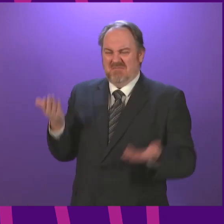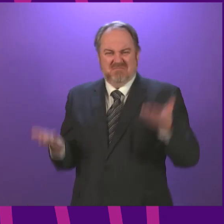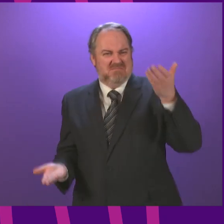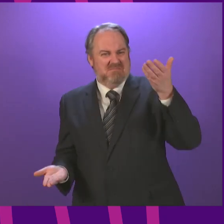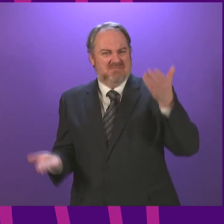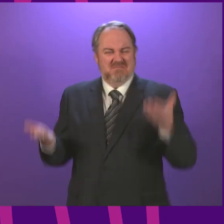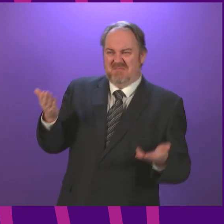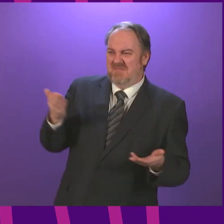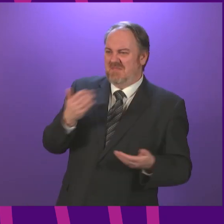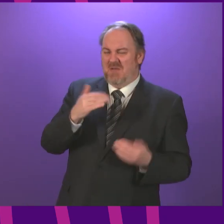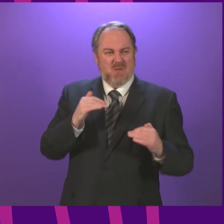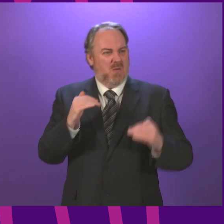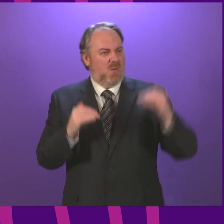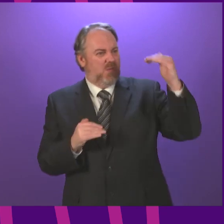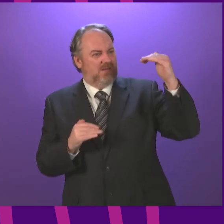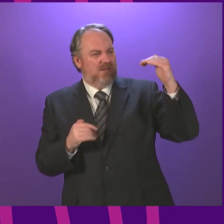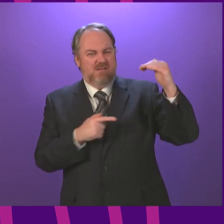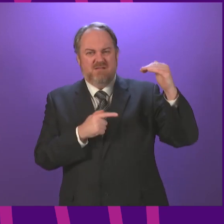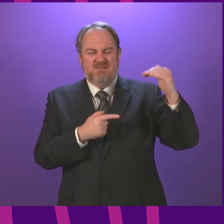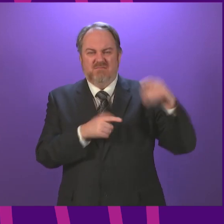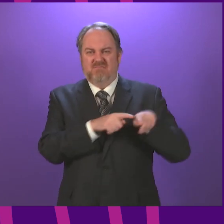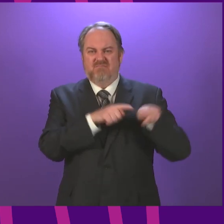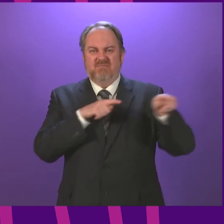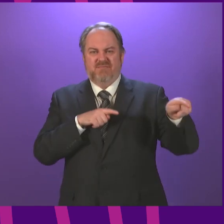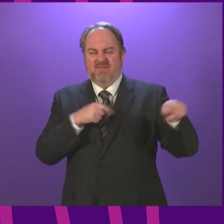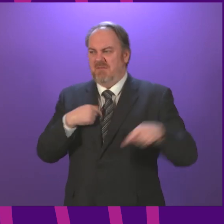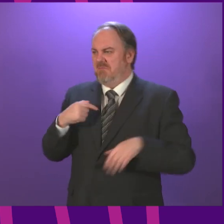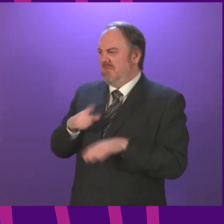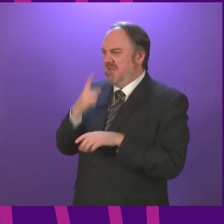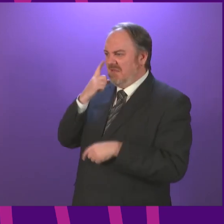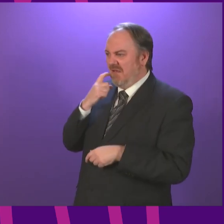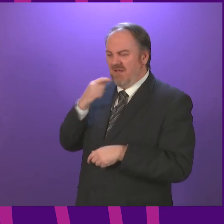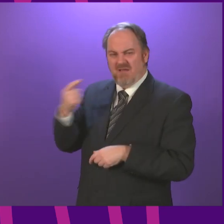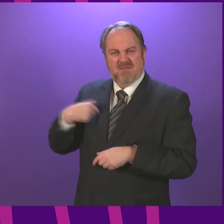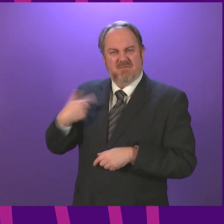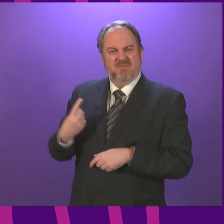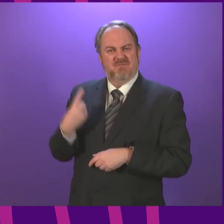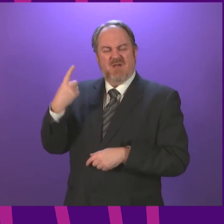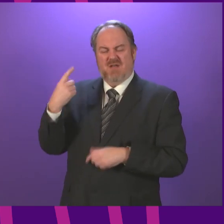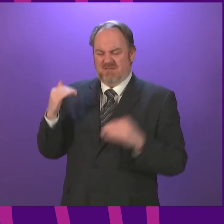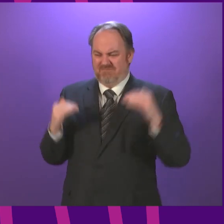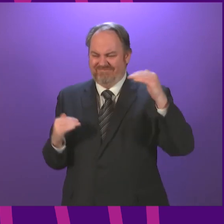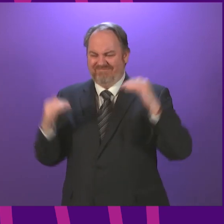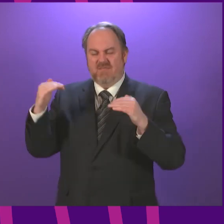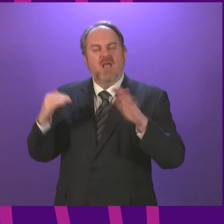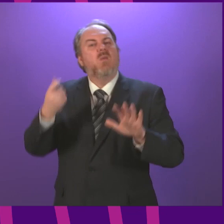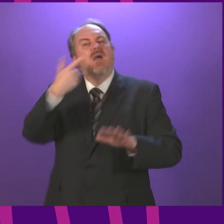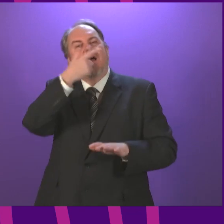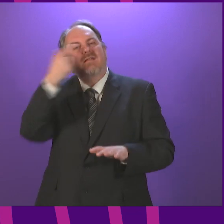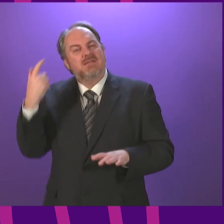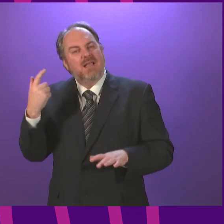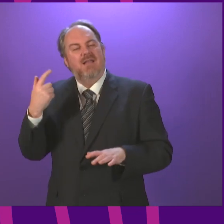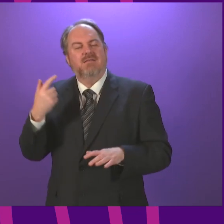being called to be vaccinated. I have raised those concerns with the Cabinet Secretary for Health and Sport. I appreciate that there will be some overlap within age groups, but